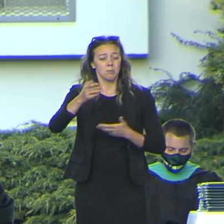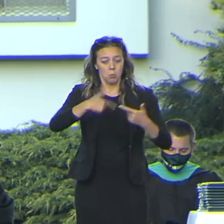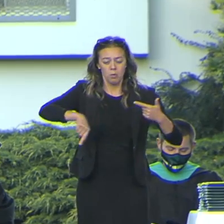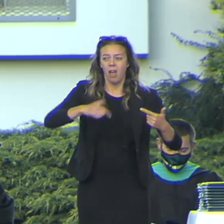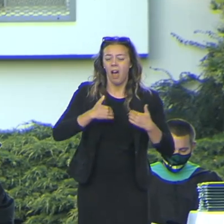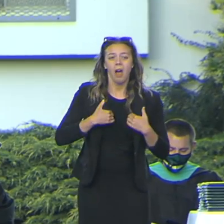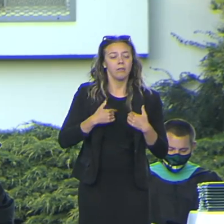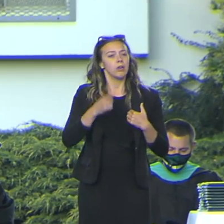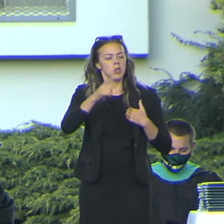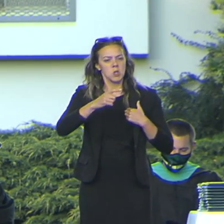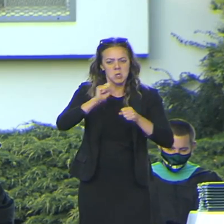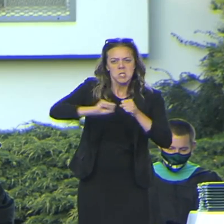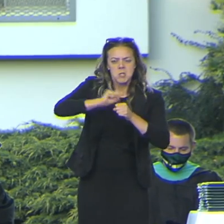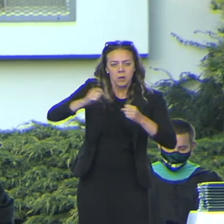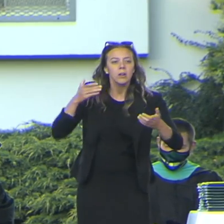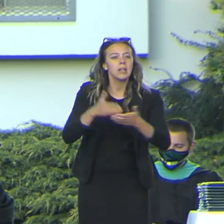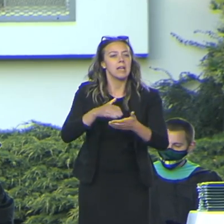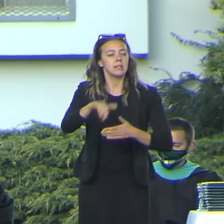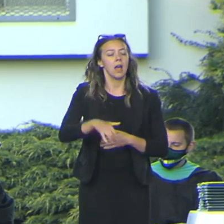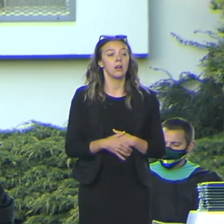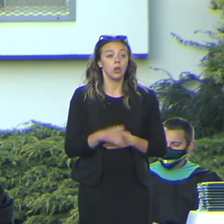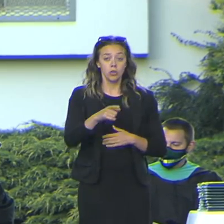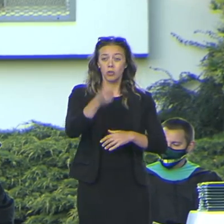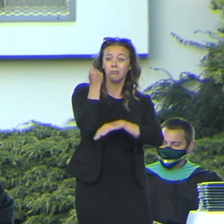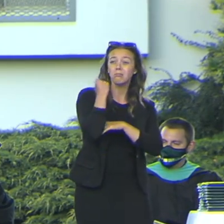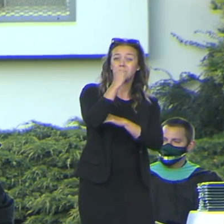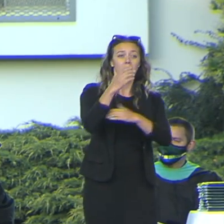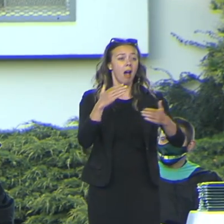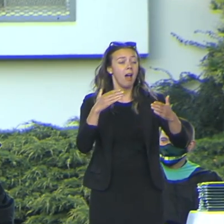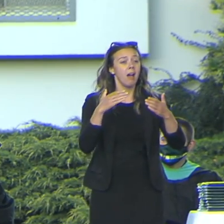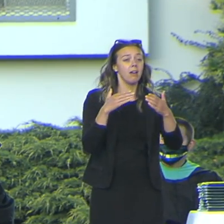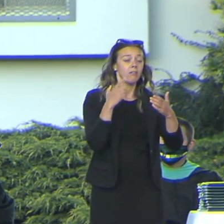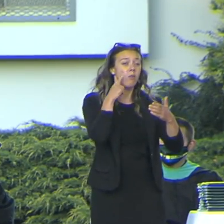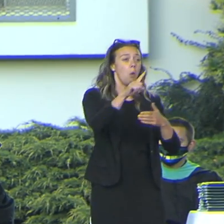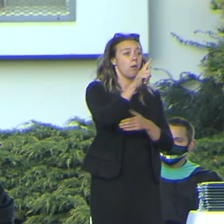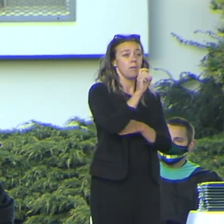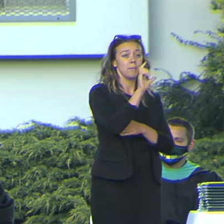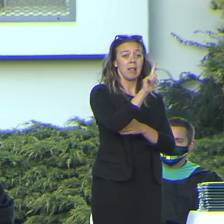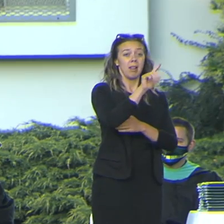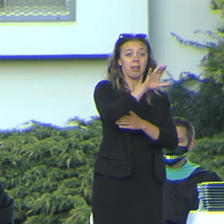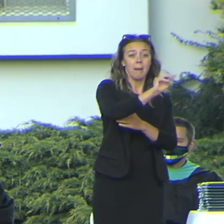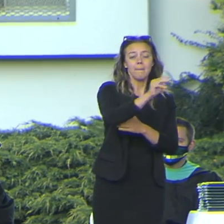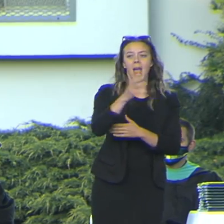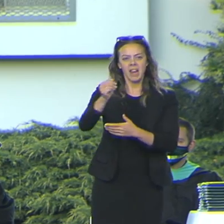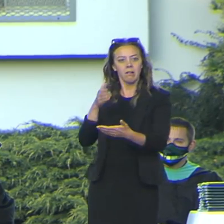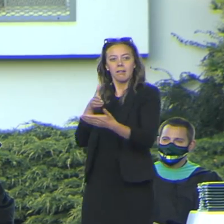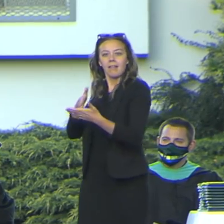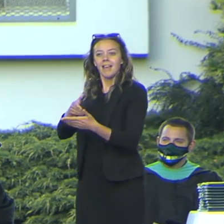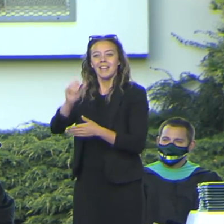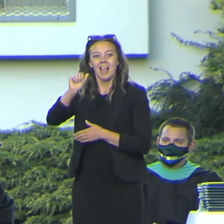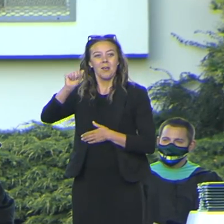You organized protests for Black Lives Matter and against anti-Asian and Pacific Islander hate.